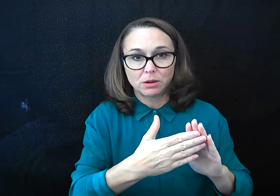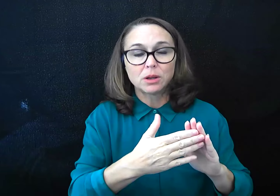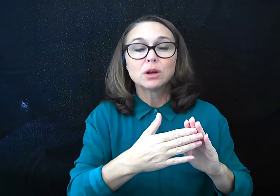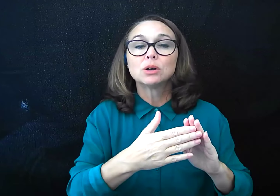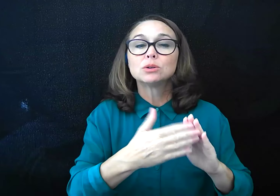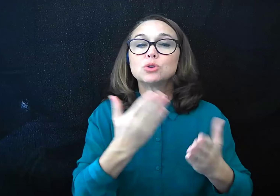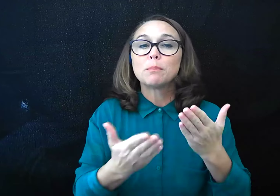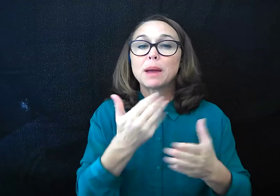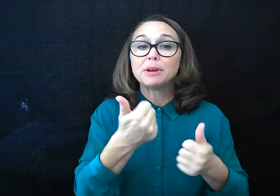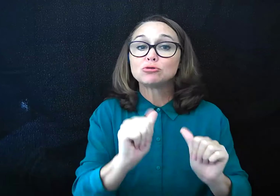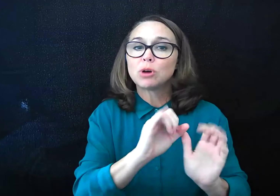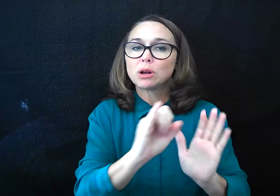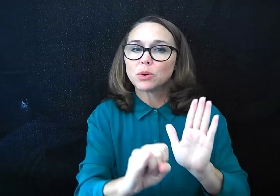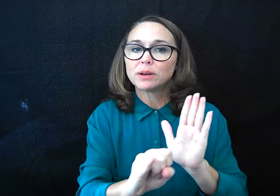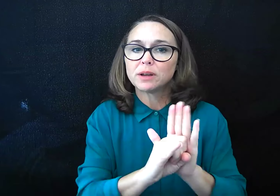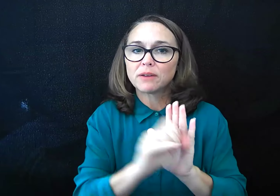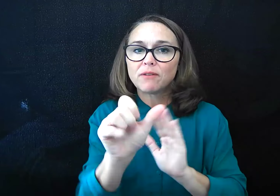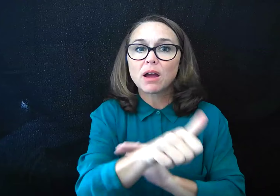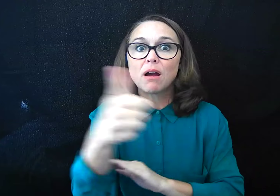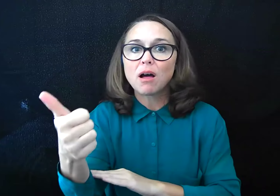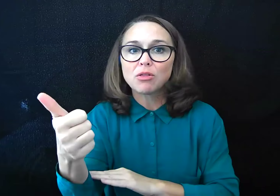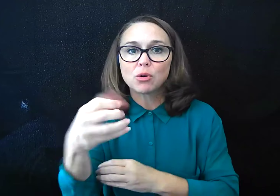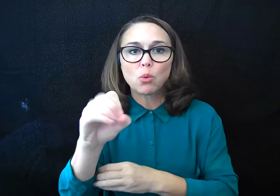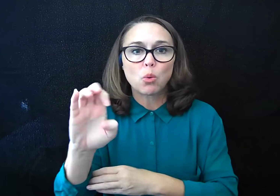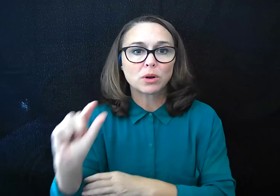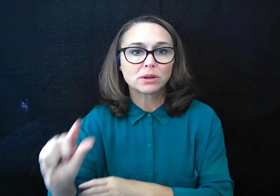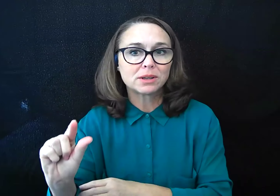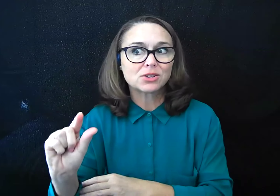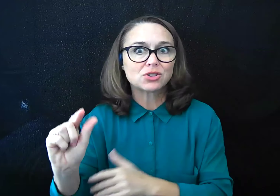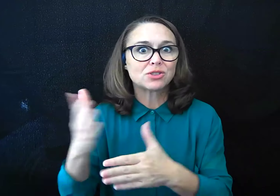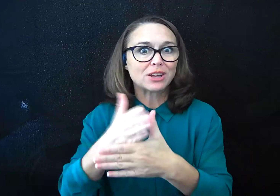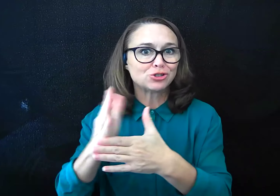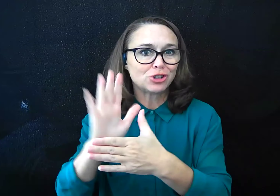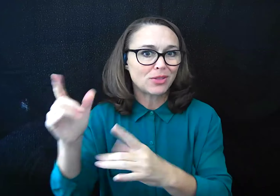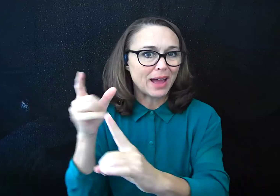have the shared vision or goal. But there, I mean with our PFML, We had so many different